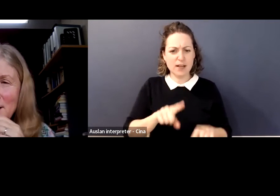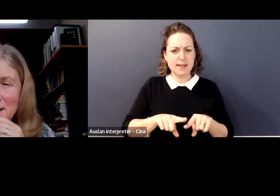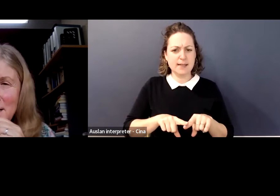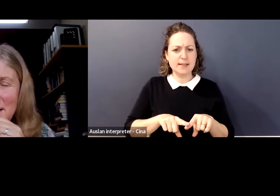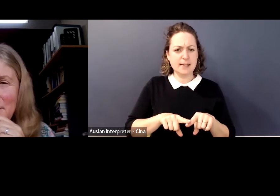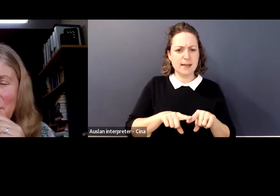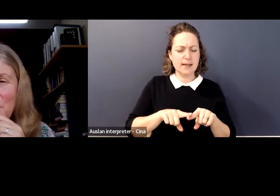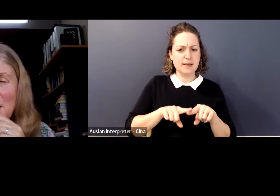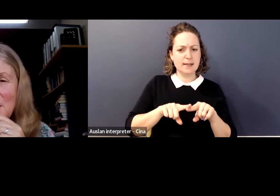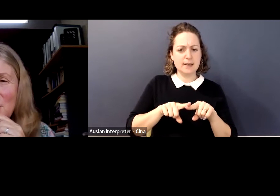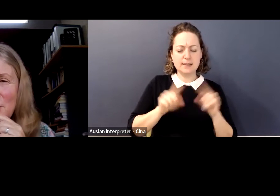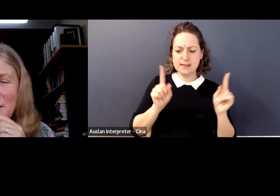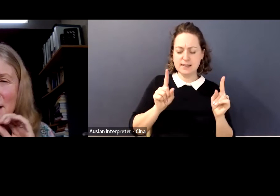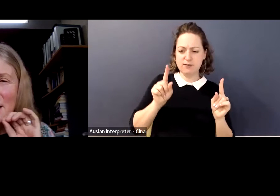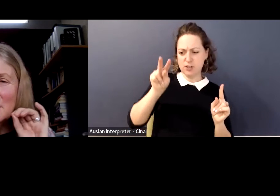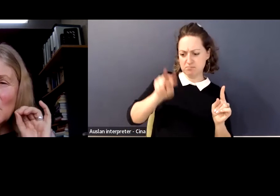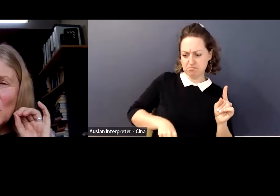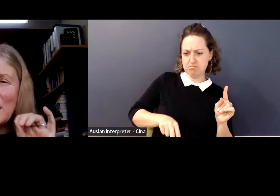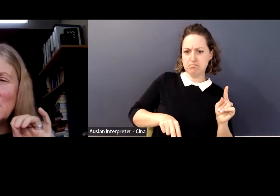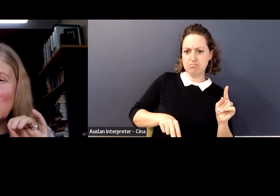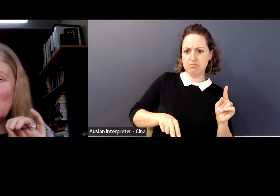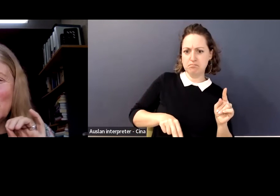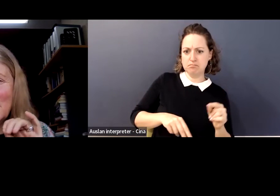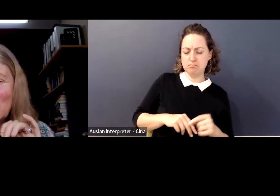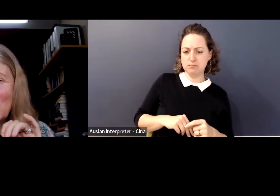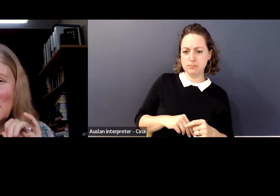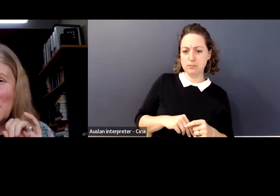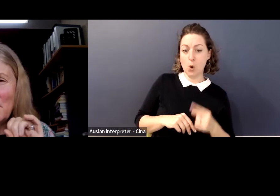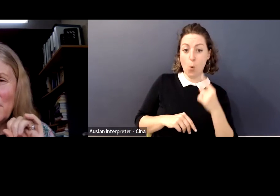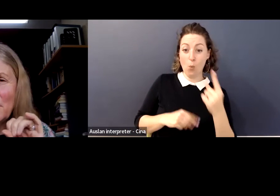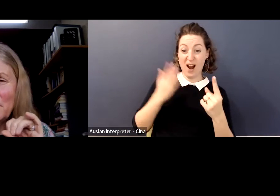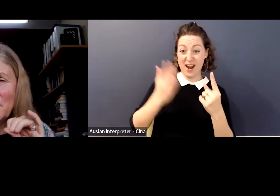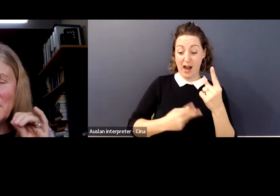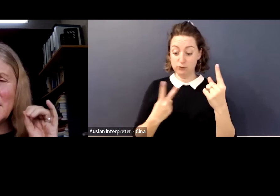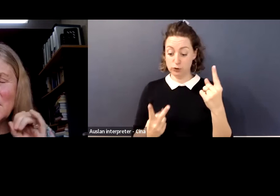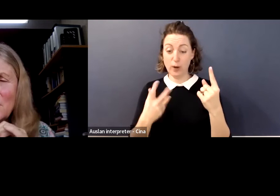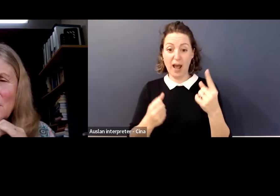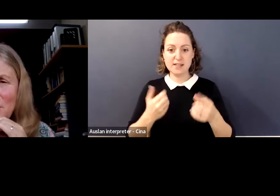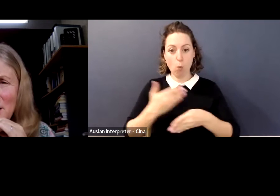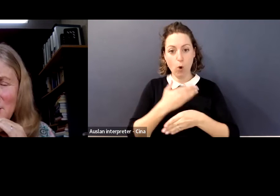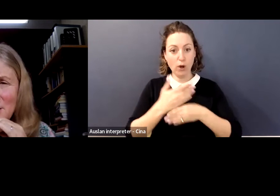are seeing for many students and one in two has a working memory problem. This has huge implications